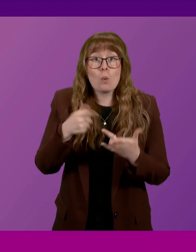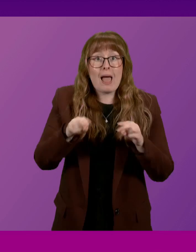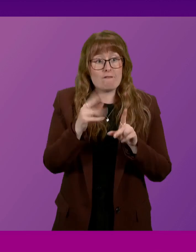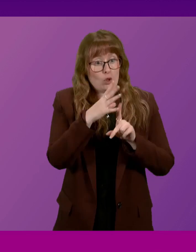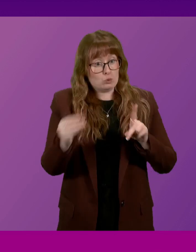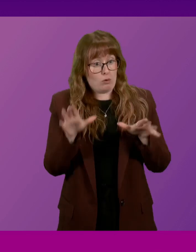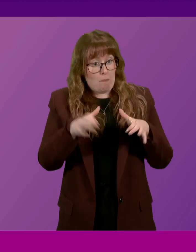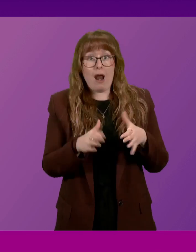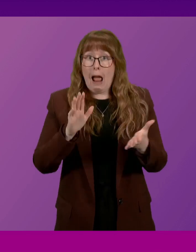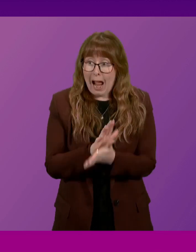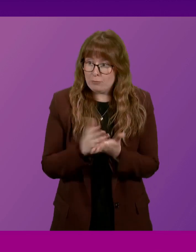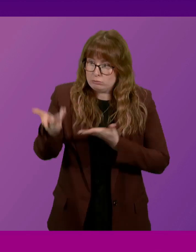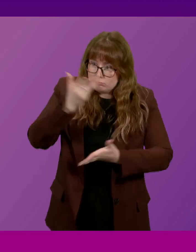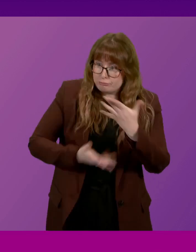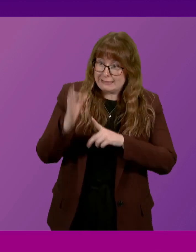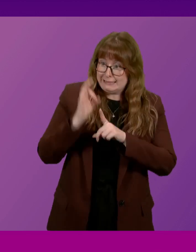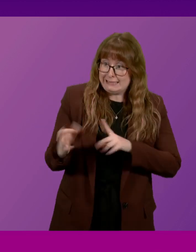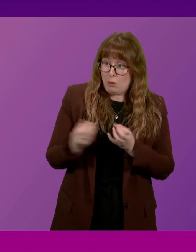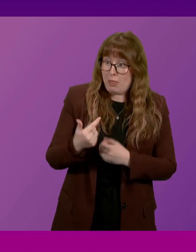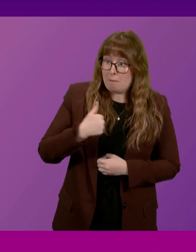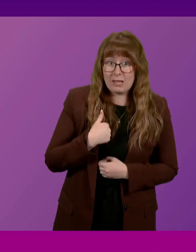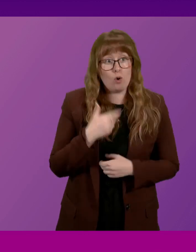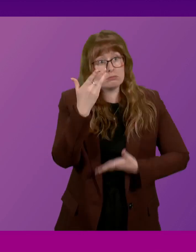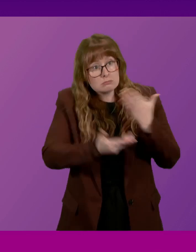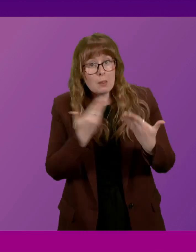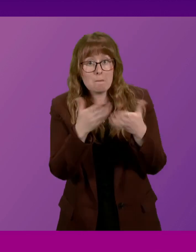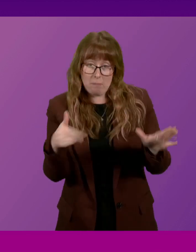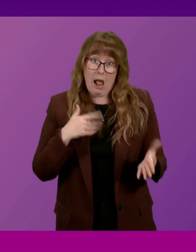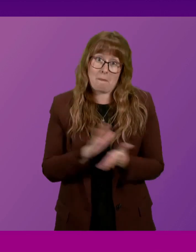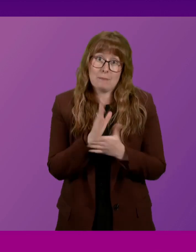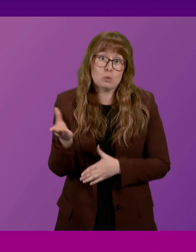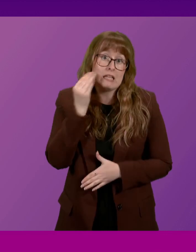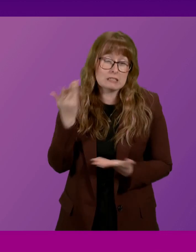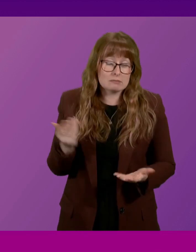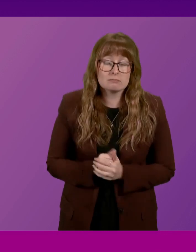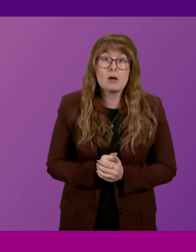is prepared to share that detail with the public, I will be very pleased to listen to it. However,